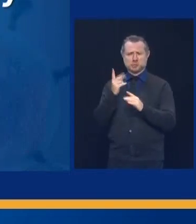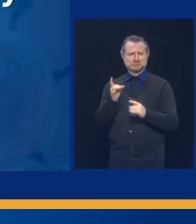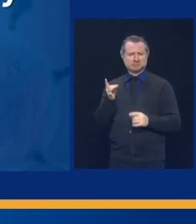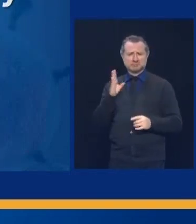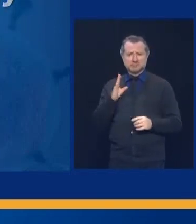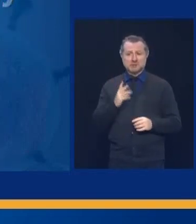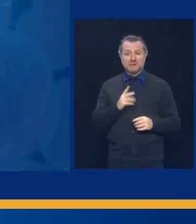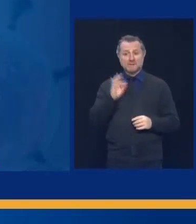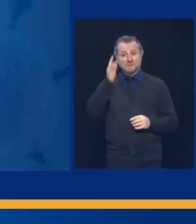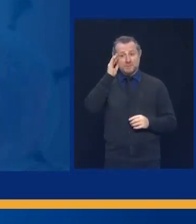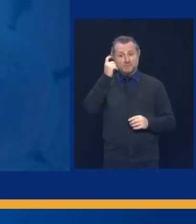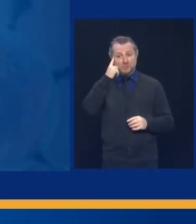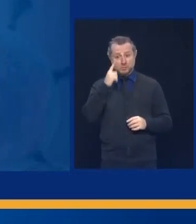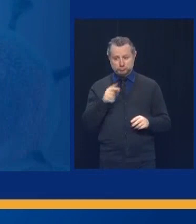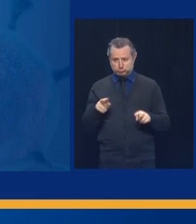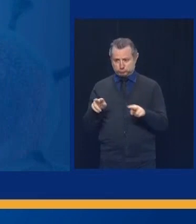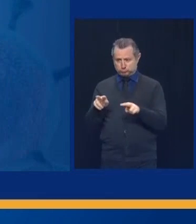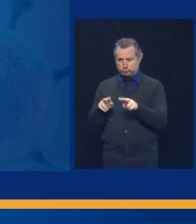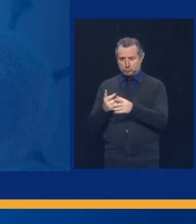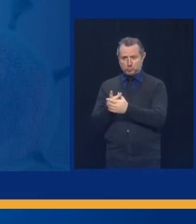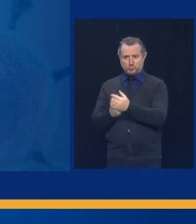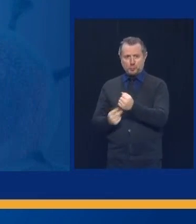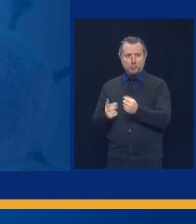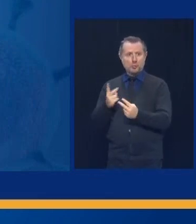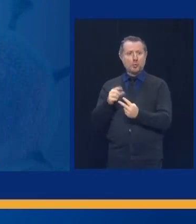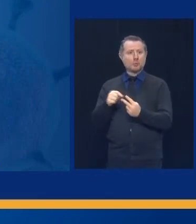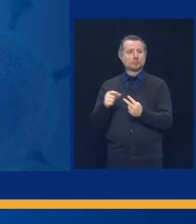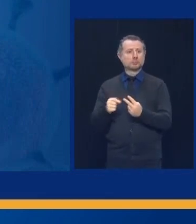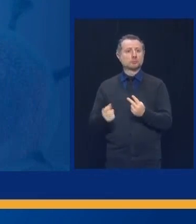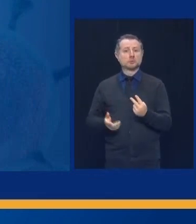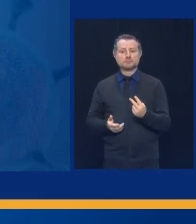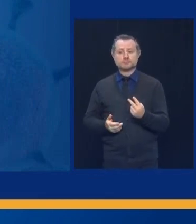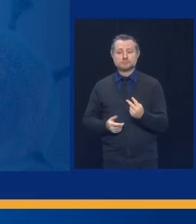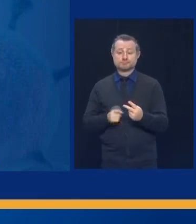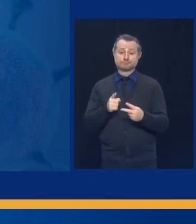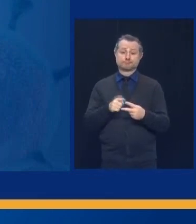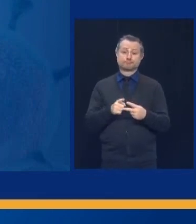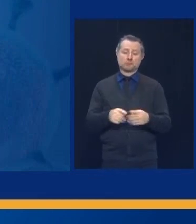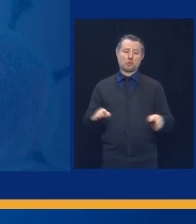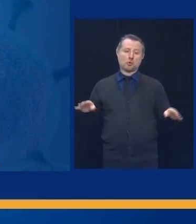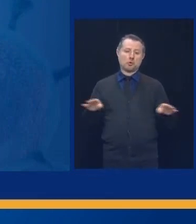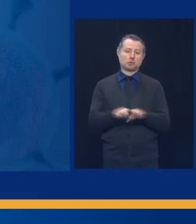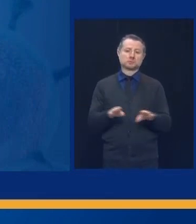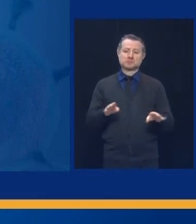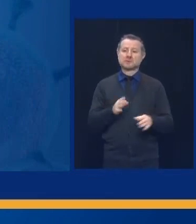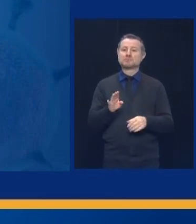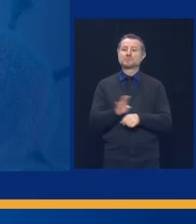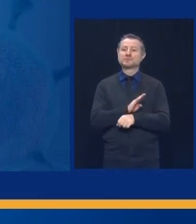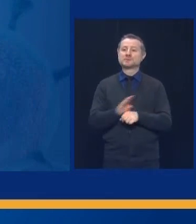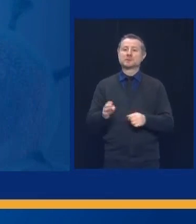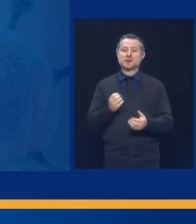GOING STRAIGHT UP, RIGHT? AND THEY BELIEVED THERE WERE ONLY TWO OPTIONS.